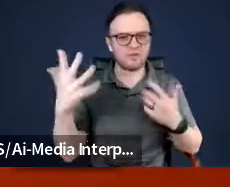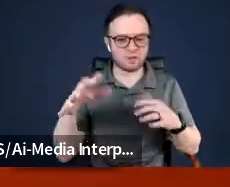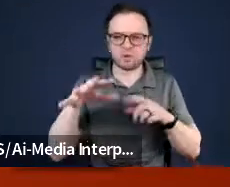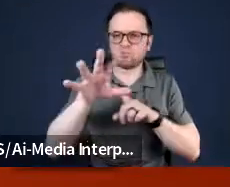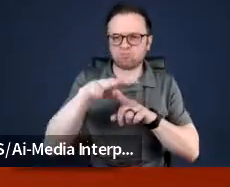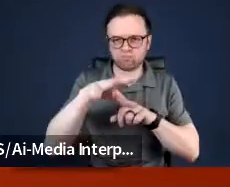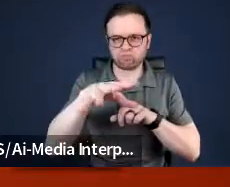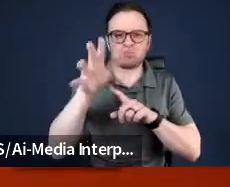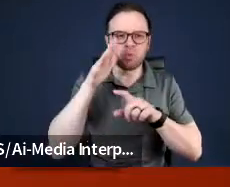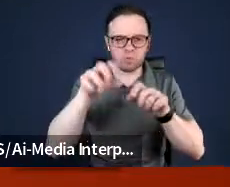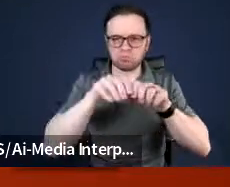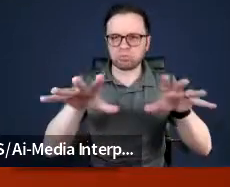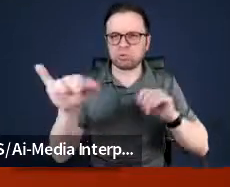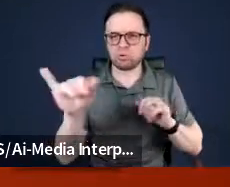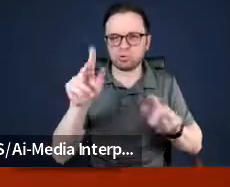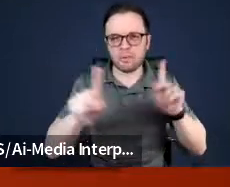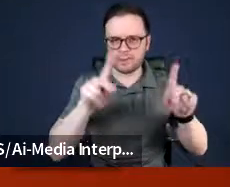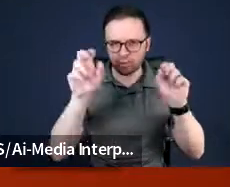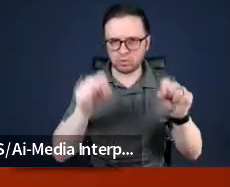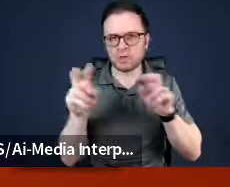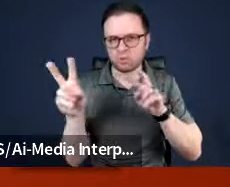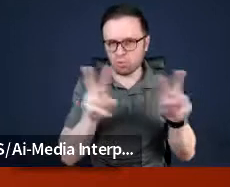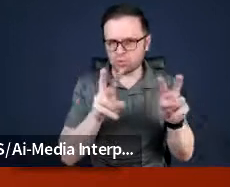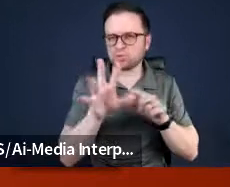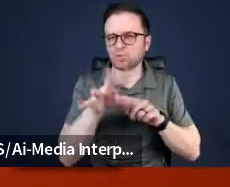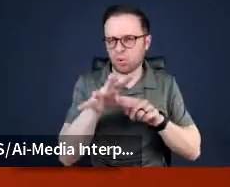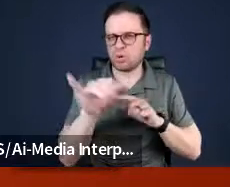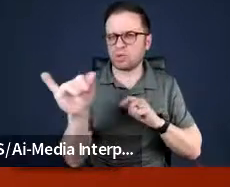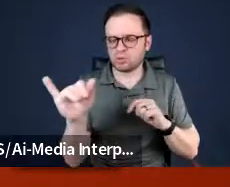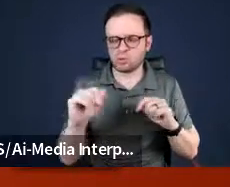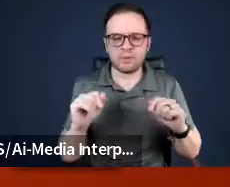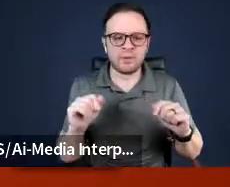copy of the slide deck. We are also… This will be uploaded to Maryland